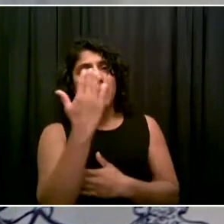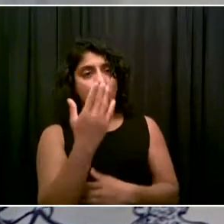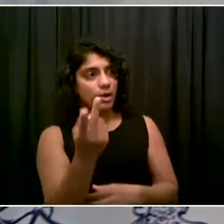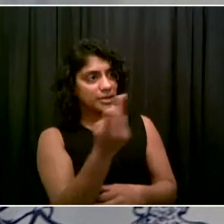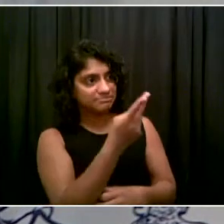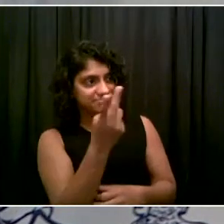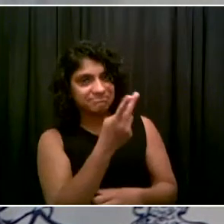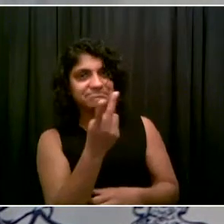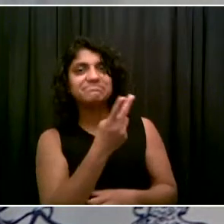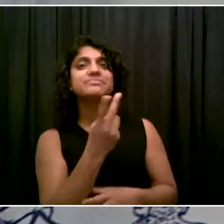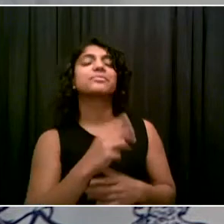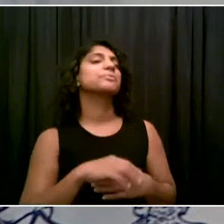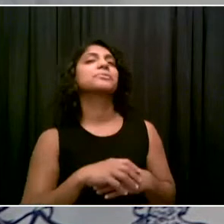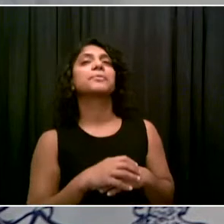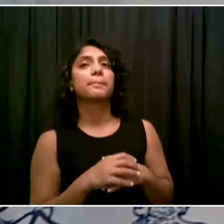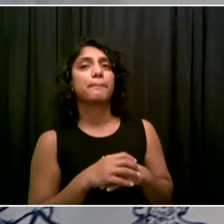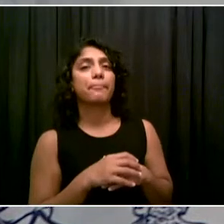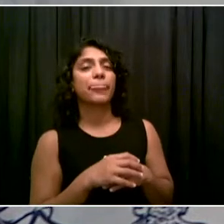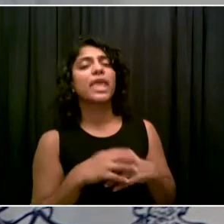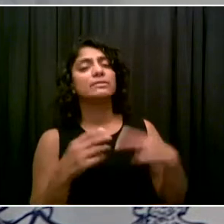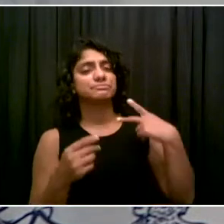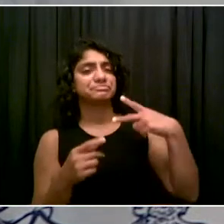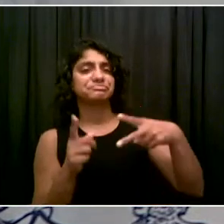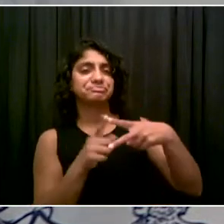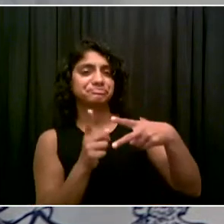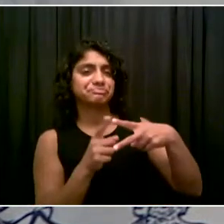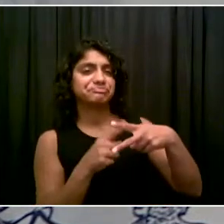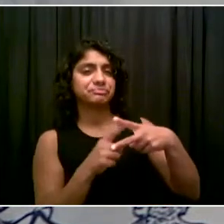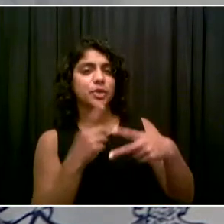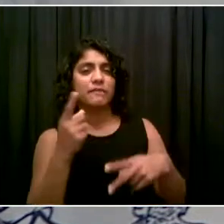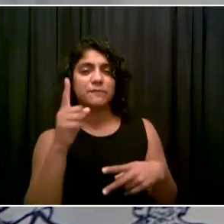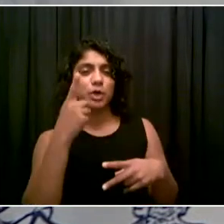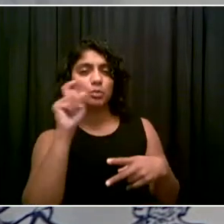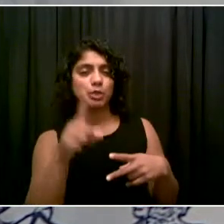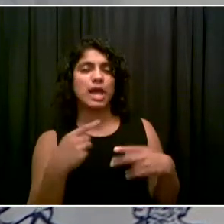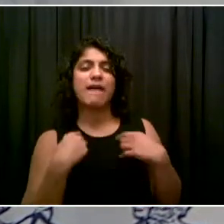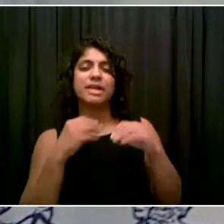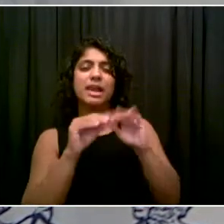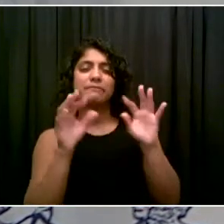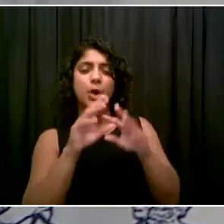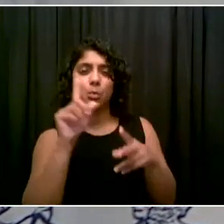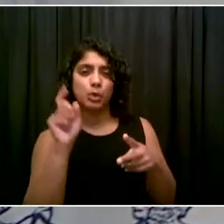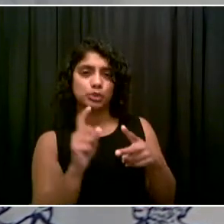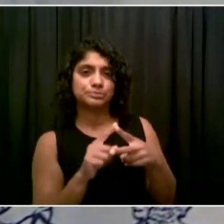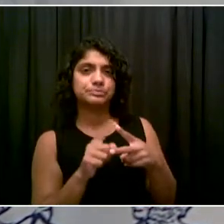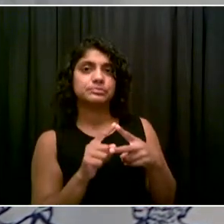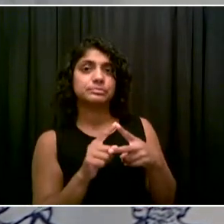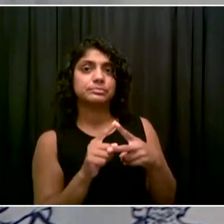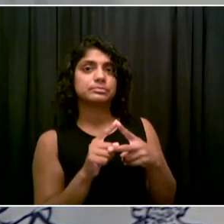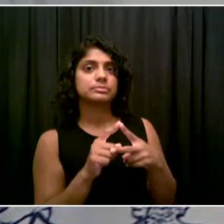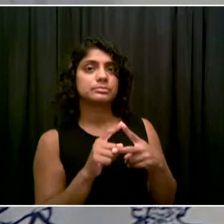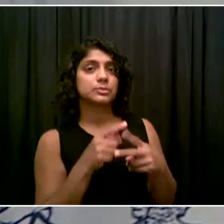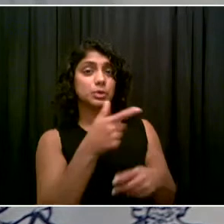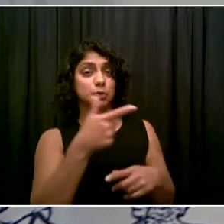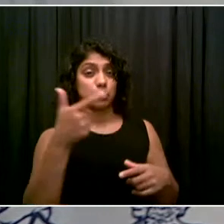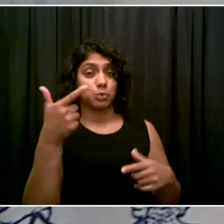GOOD MORNING EVERYBODY. NOLAN, HOW ARE YOU OIDNG? Reporter: I'M ALL RIGHT. I WOULLID KE TO START OFF WITH A COUPLE OF CLARIFICATION